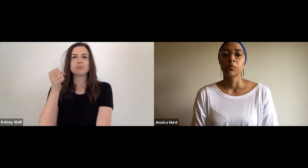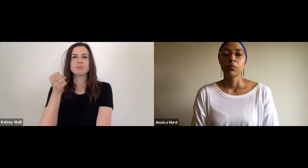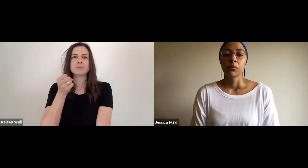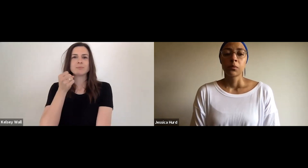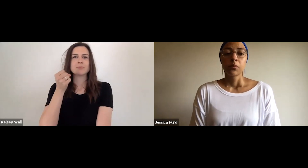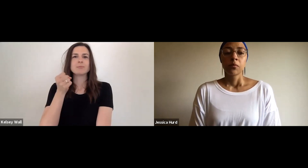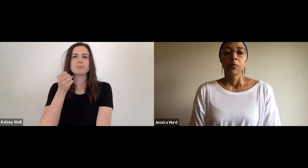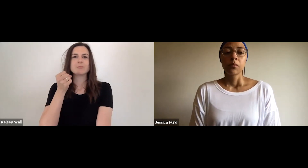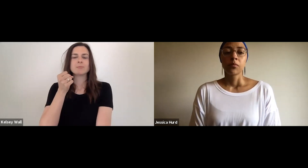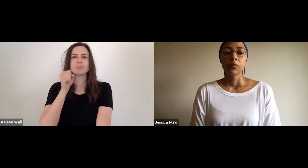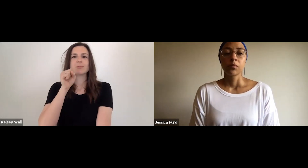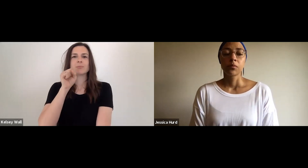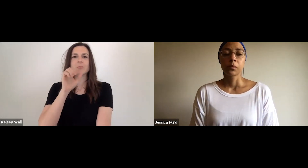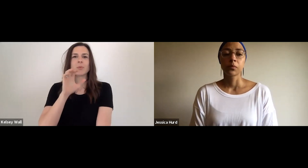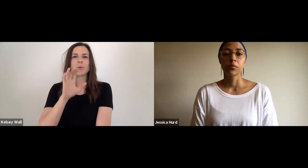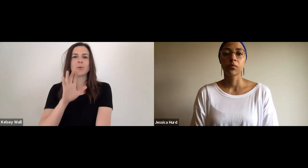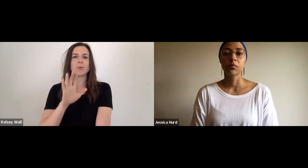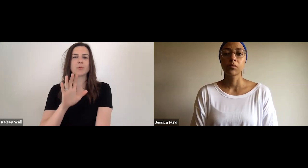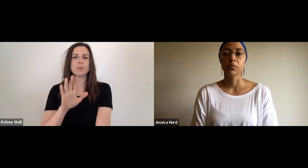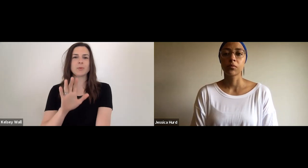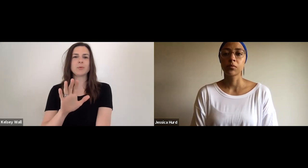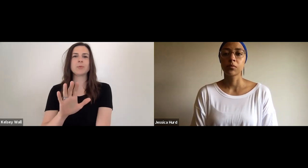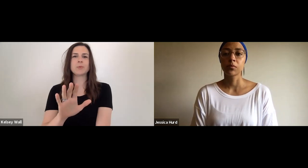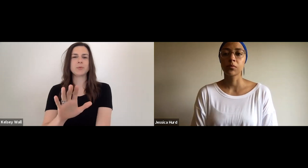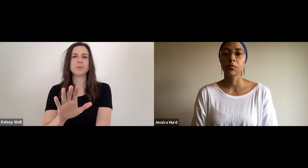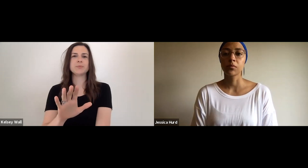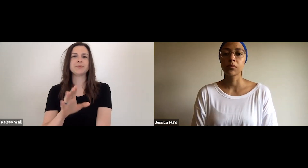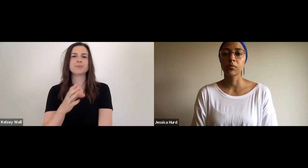Breathe in, hold, and out.